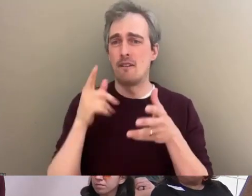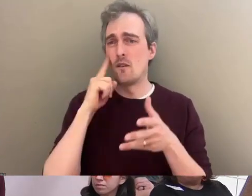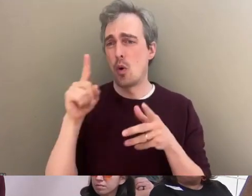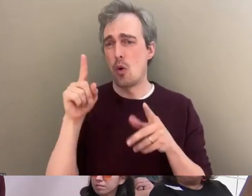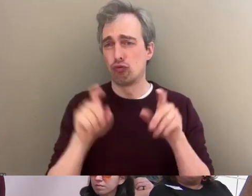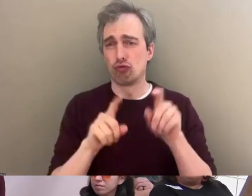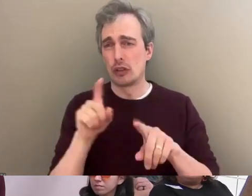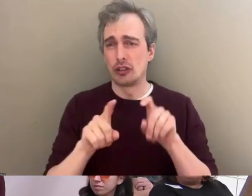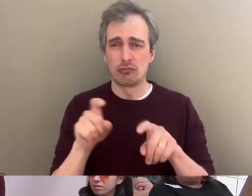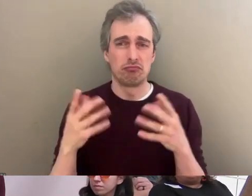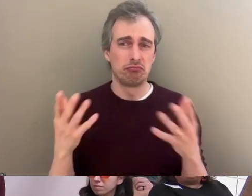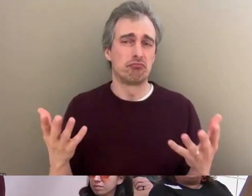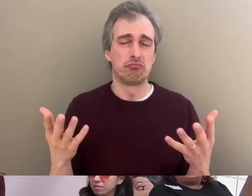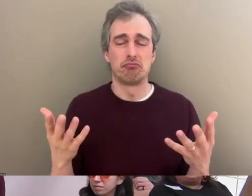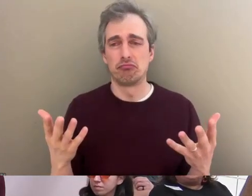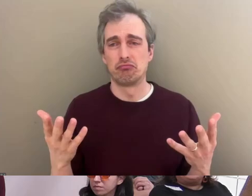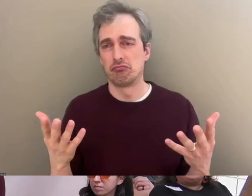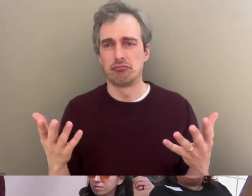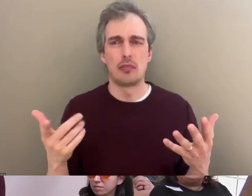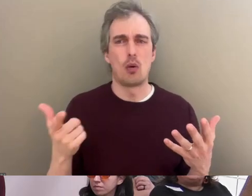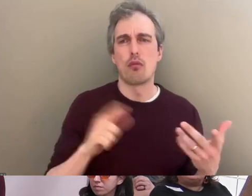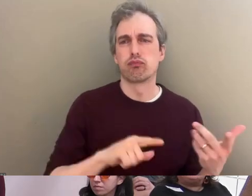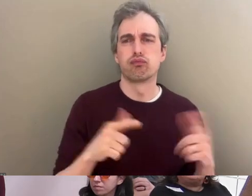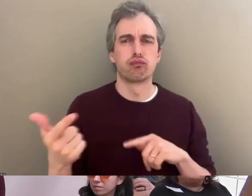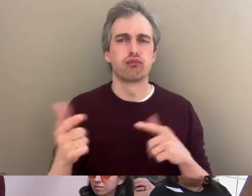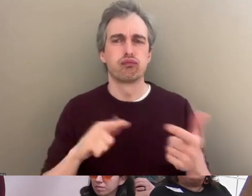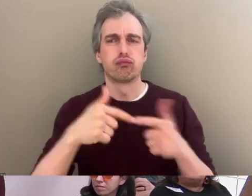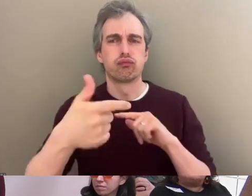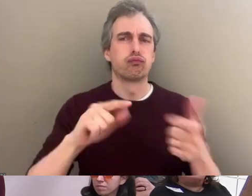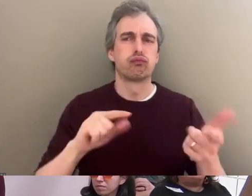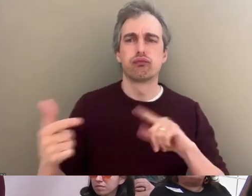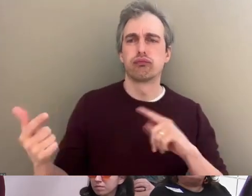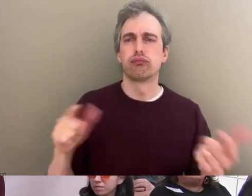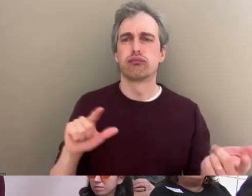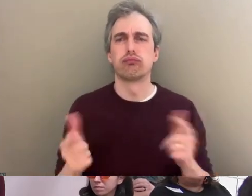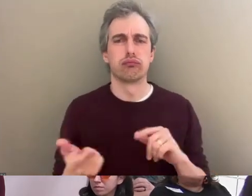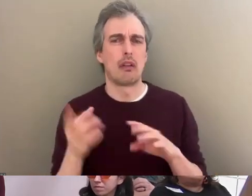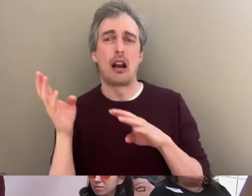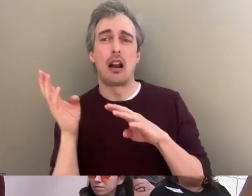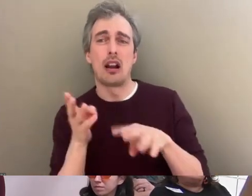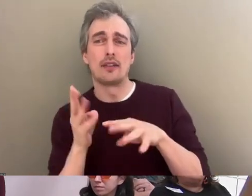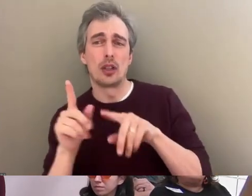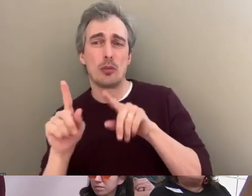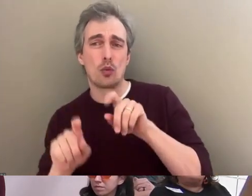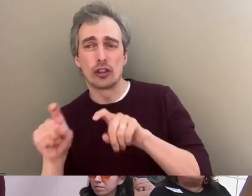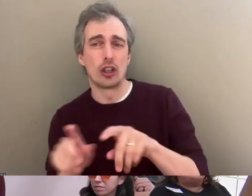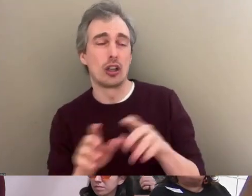I'll kind of go back and forth between questions from the room and questions from the live stream. So start right here.